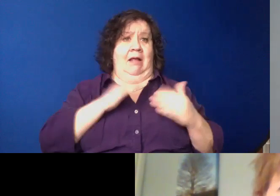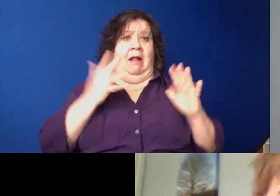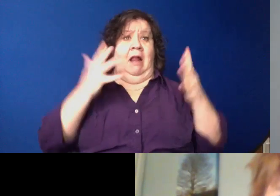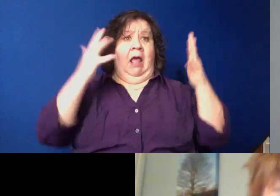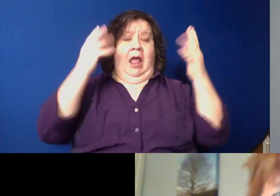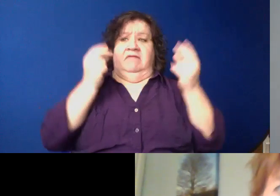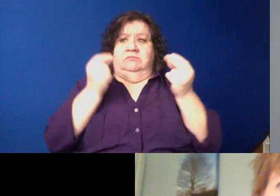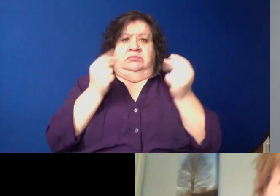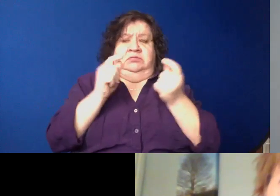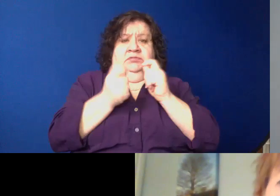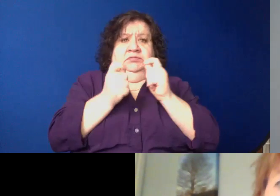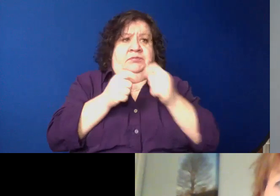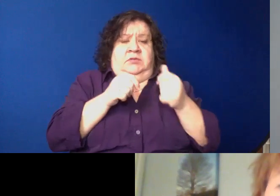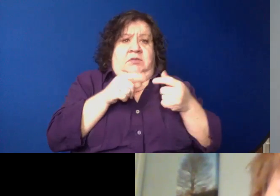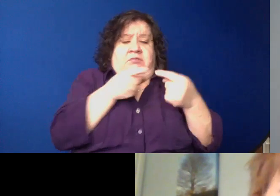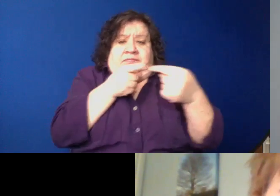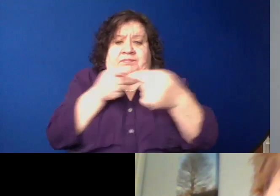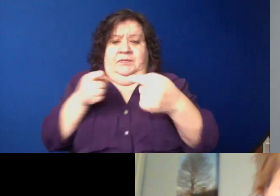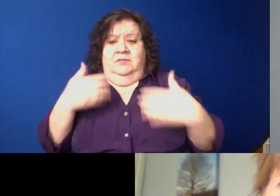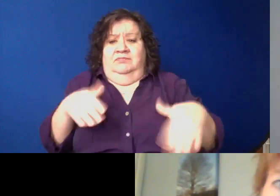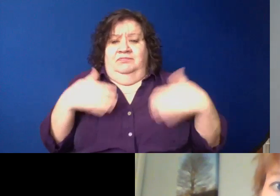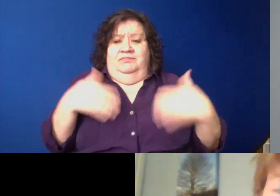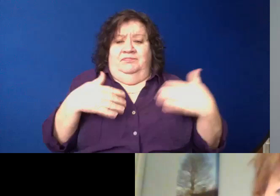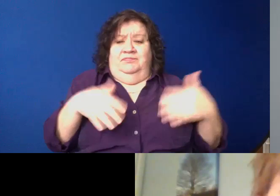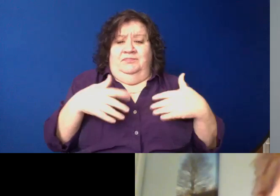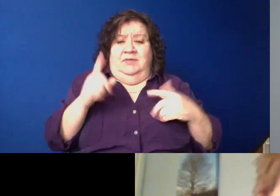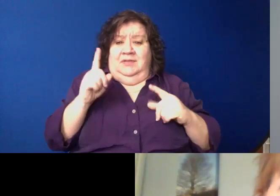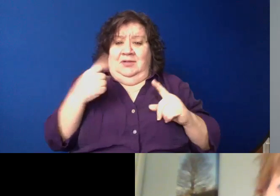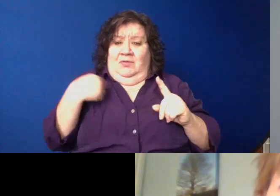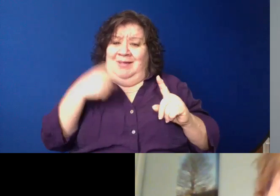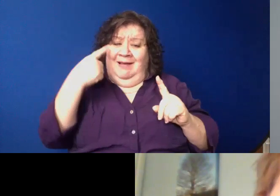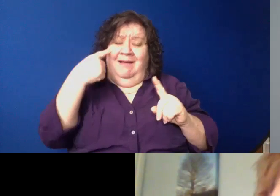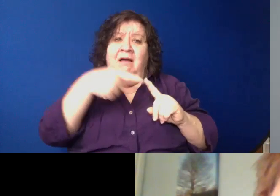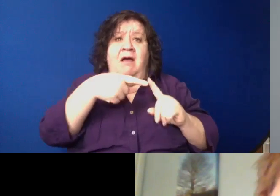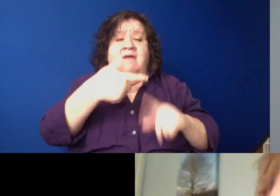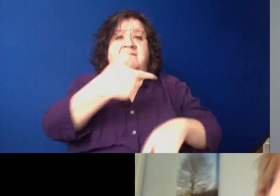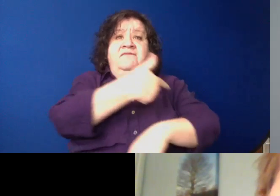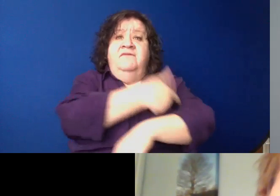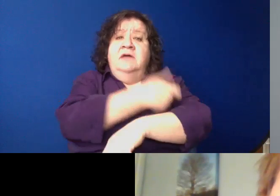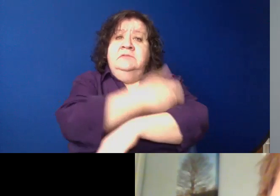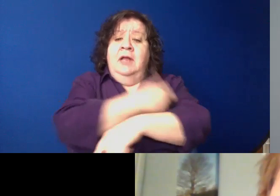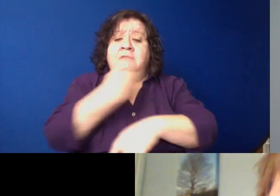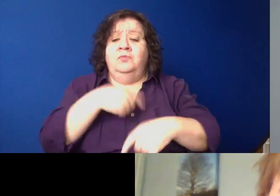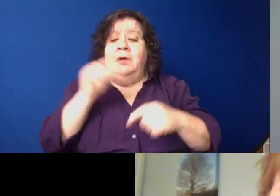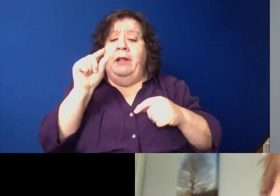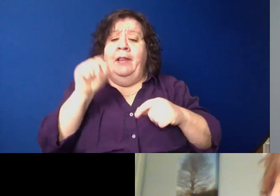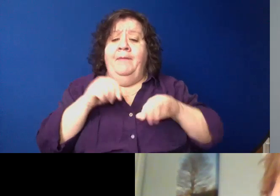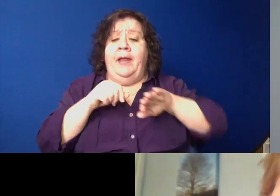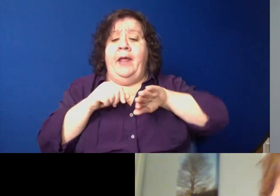participants and um like you and ida we had been dealing with covert 19 related